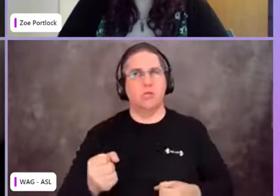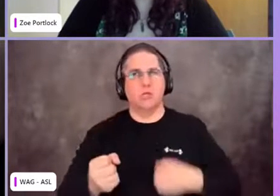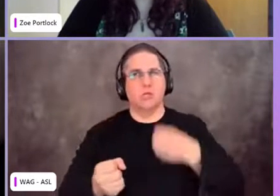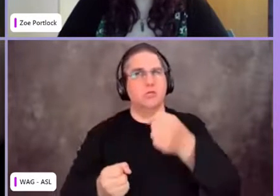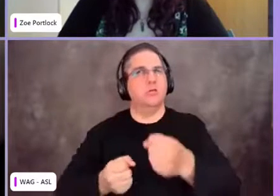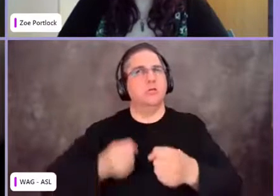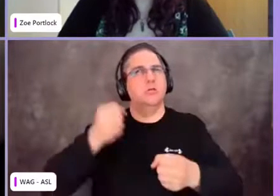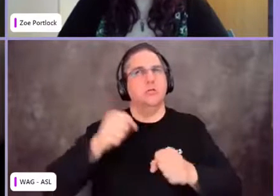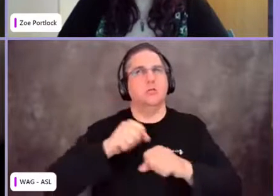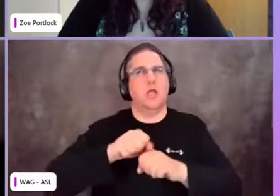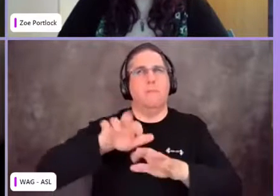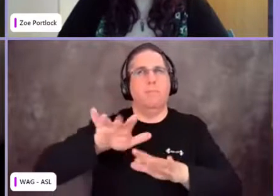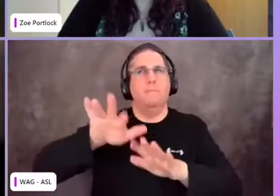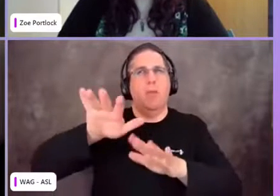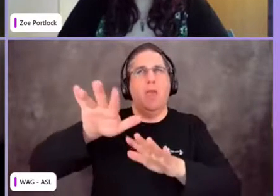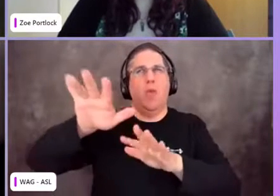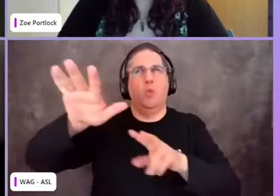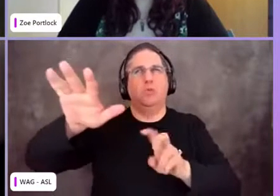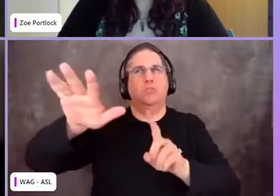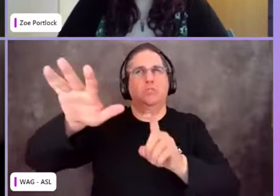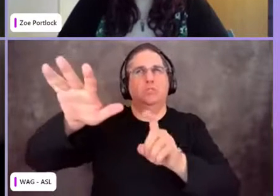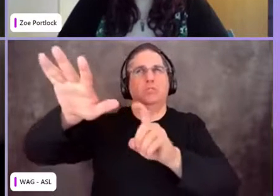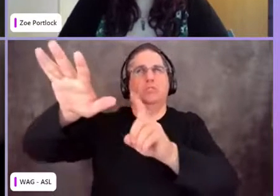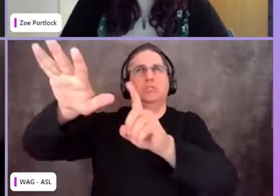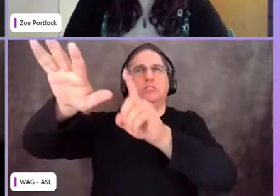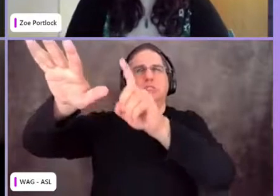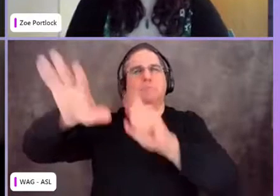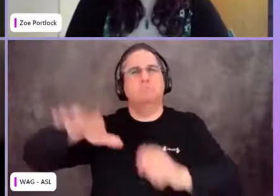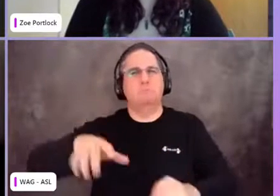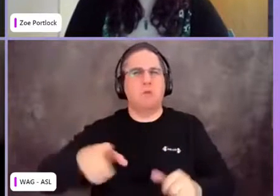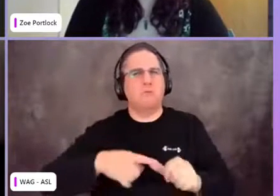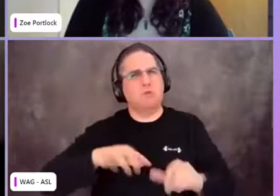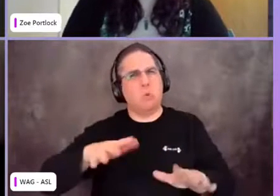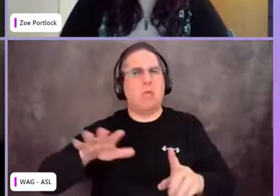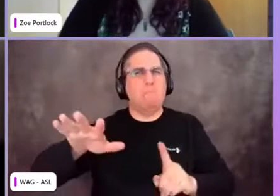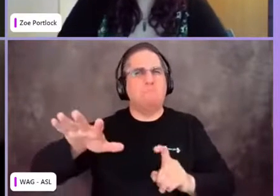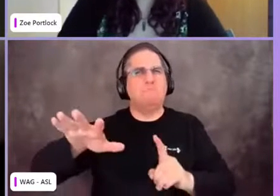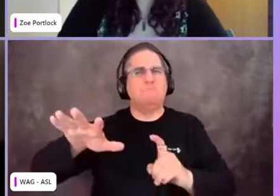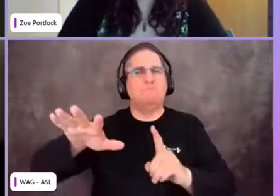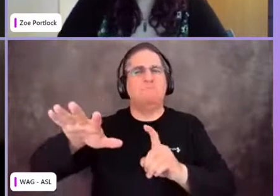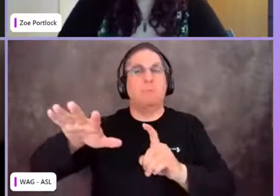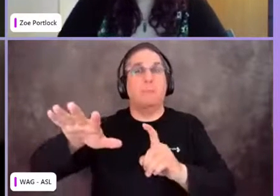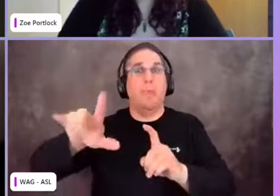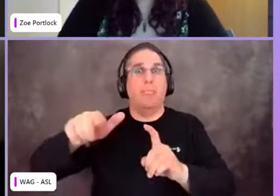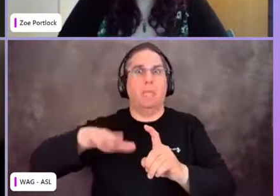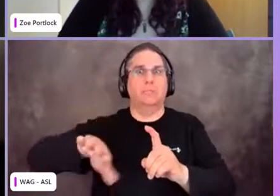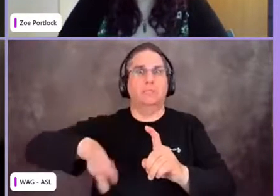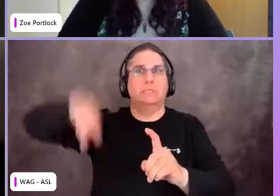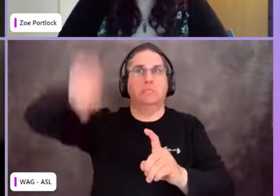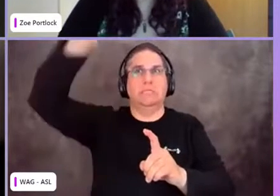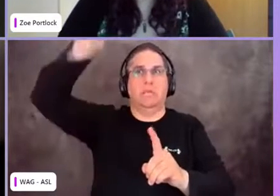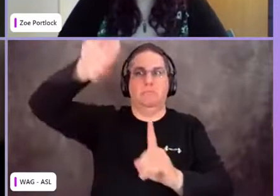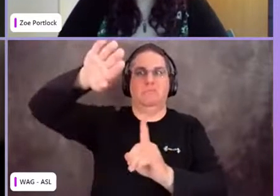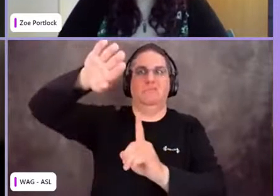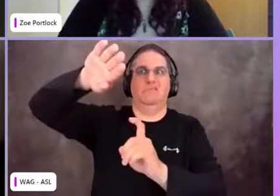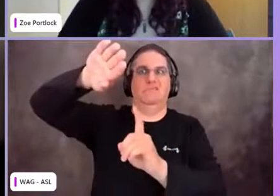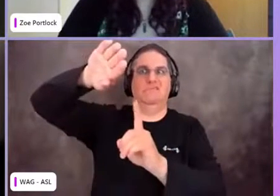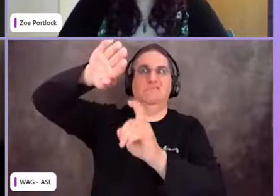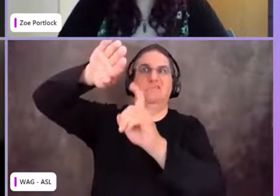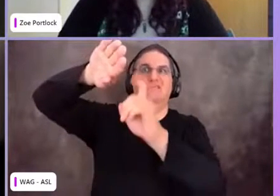is the same way. It feels like the first part of the journey of the mountain is really just a hike. It's not too bad, there's some rocks and a steep